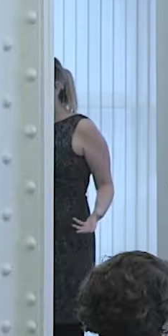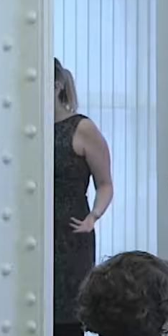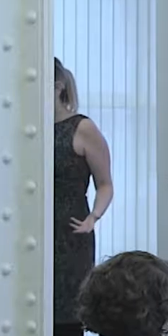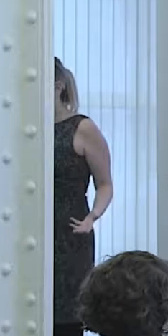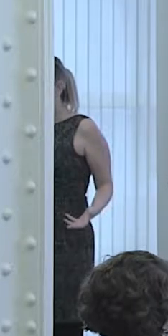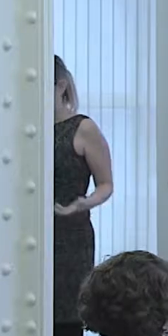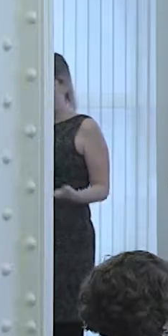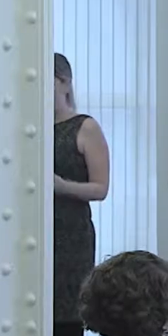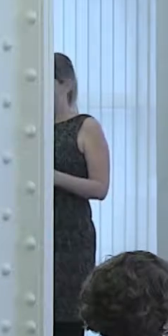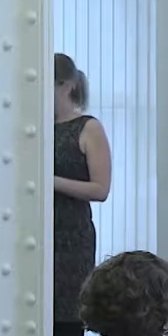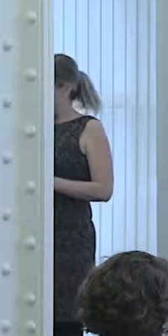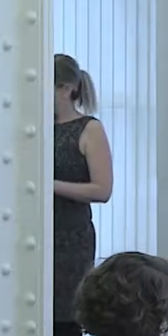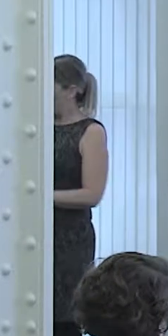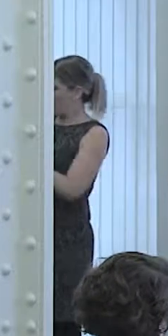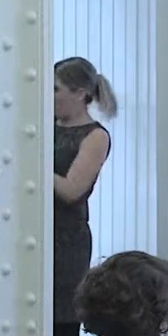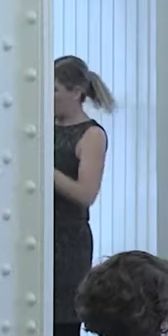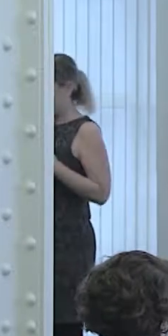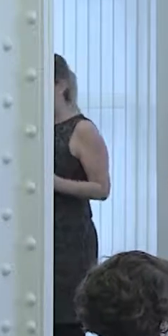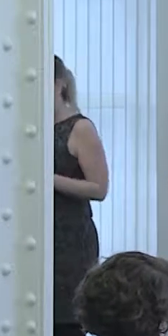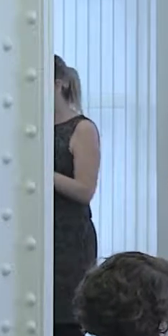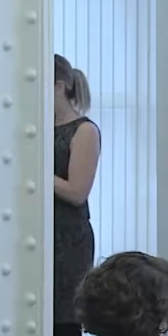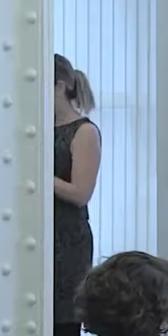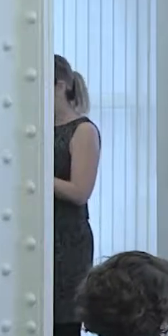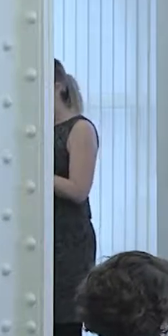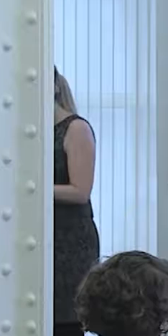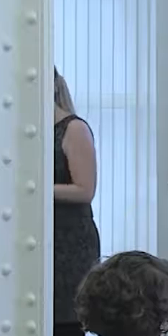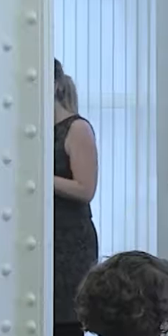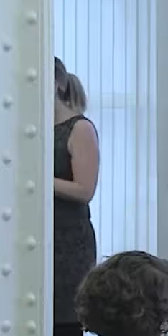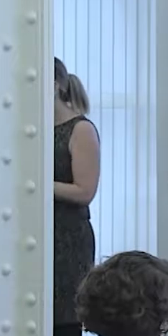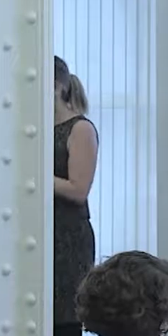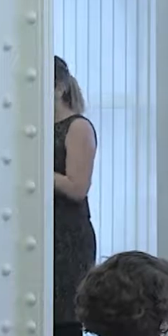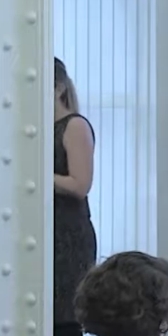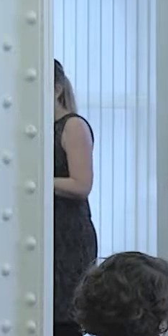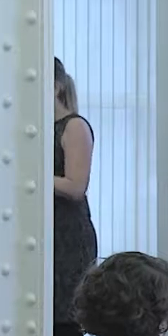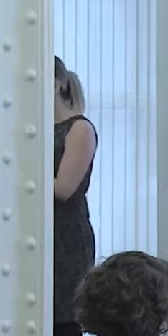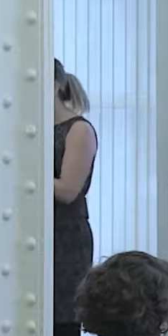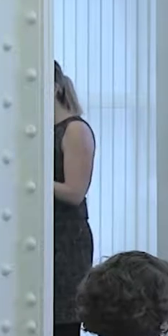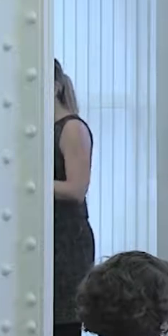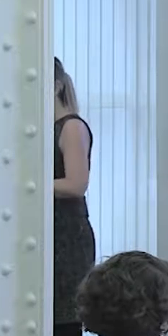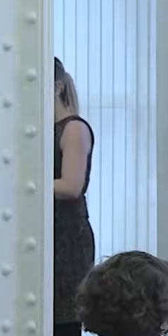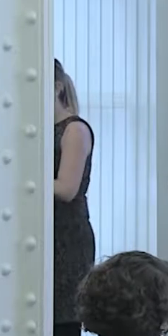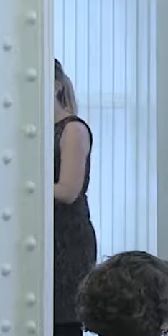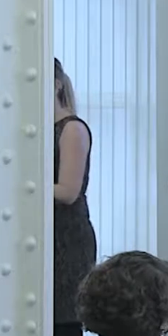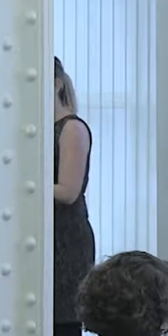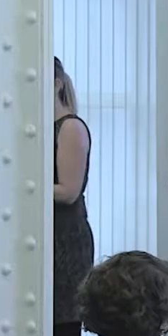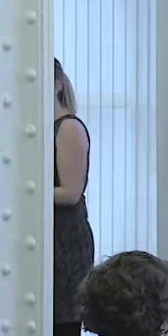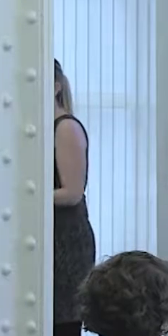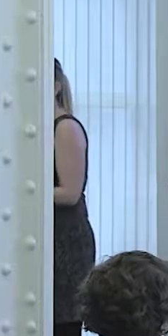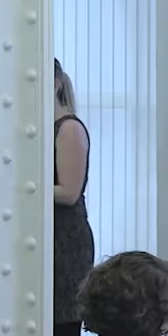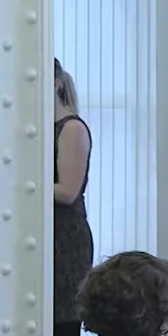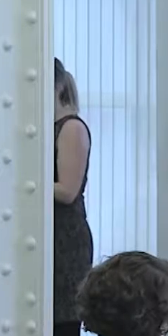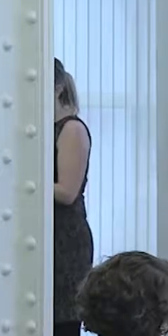from going out into the scene, to find more people to play with and other stuff and things of the sort.